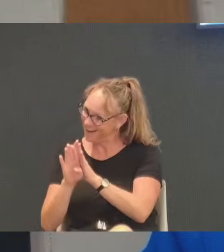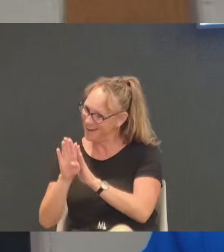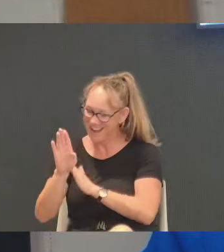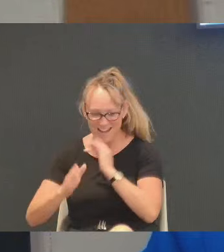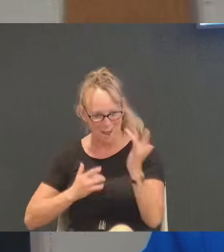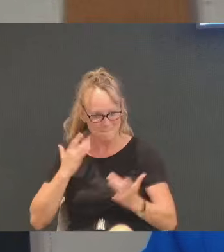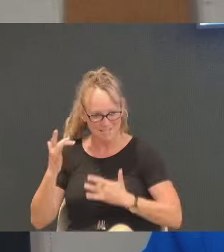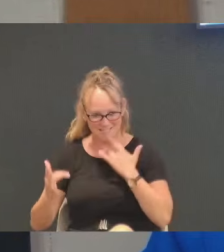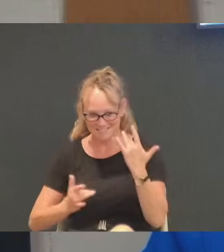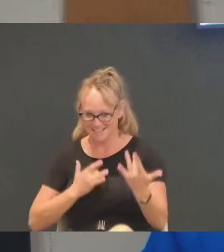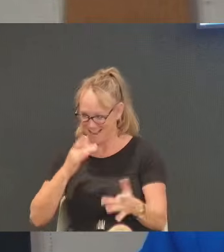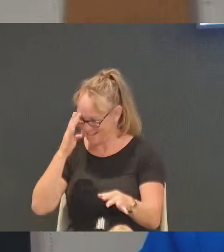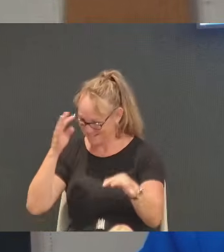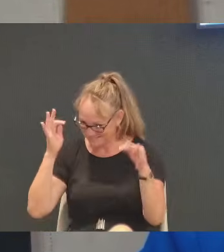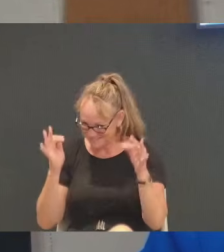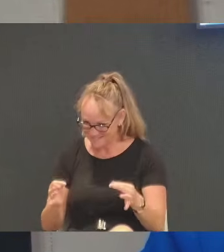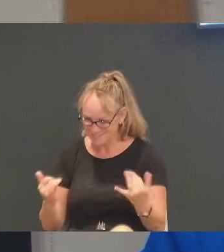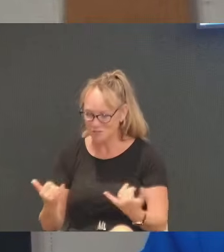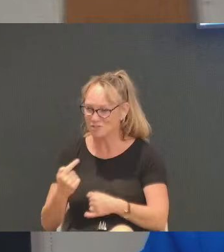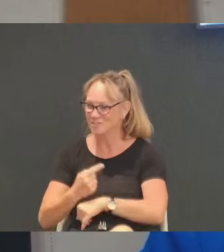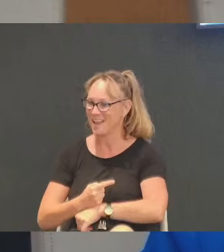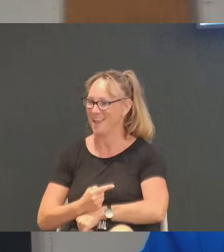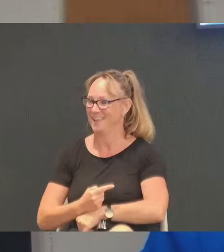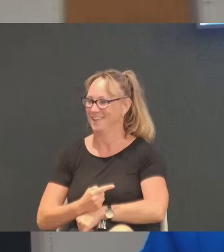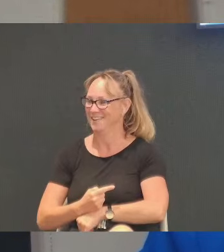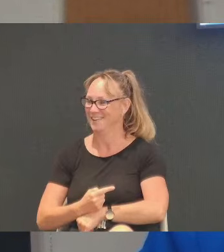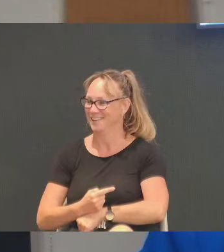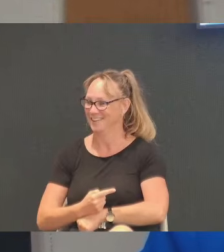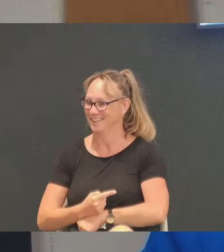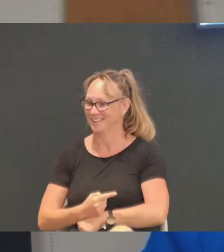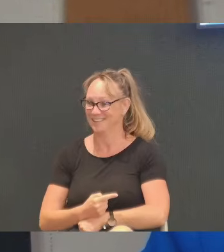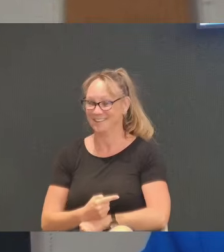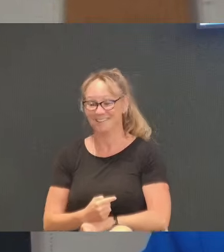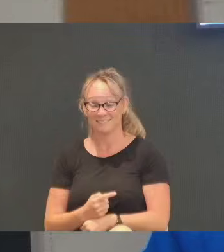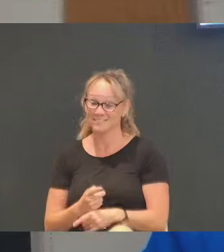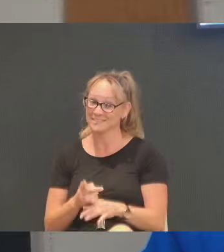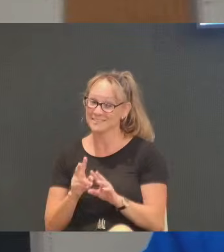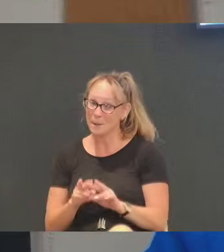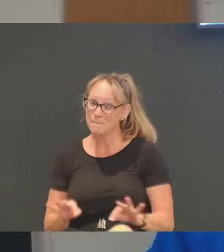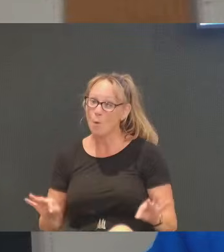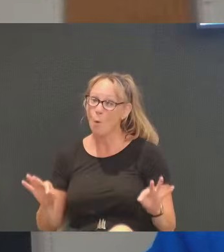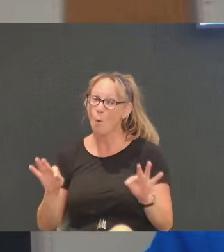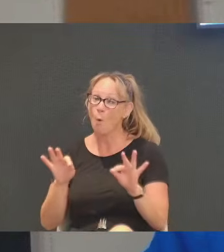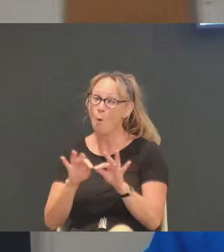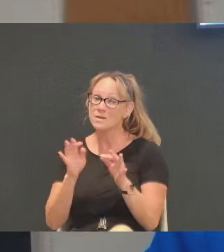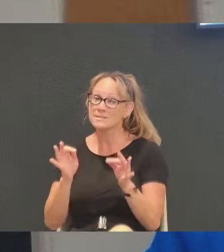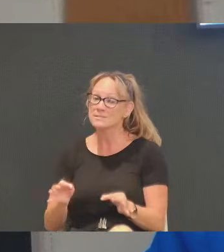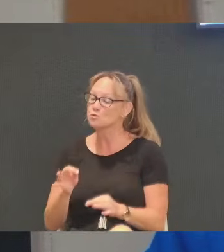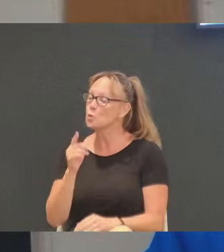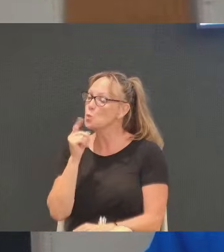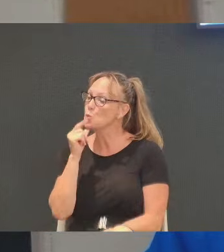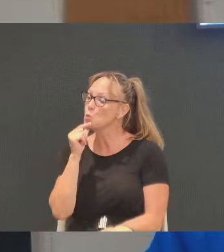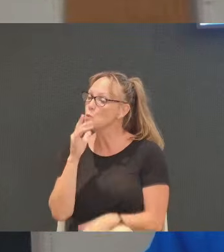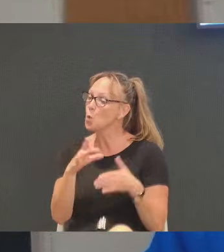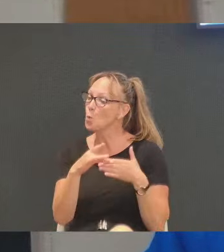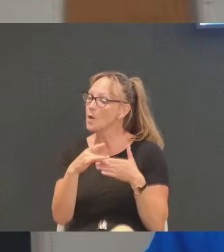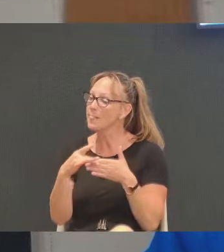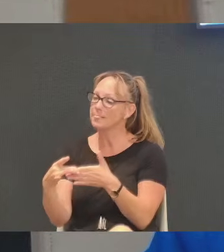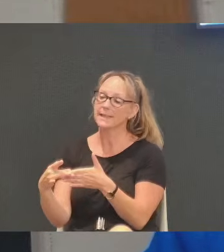the decision today as we make a very important decision on who will lead the safety net of this